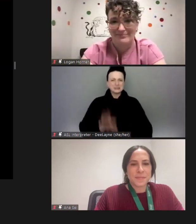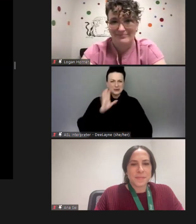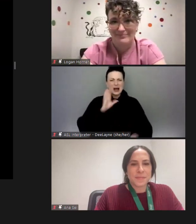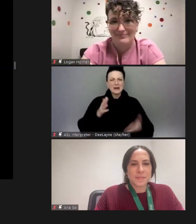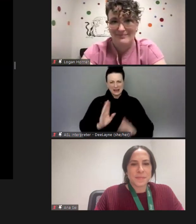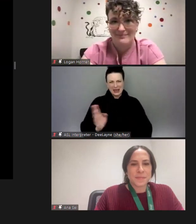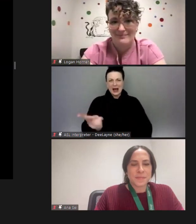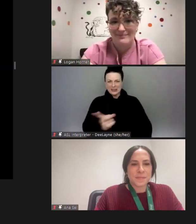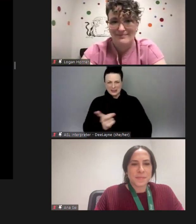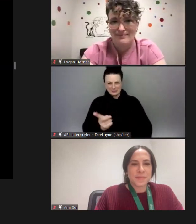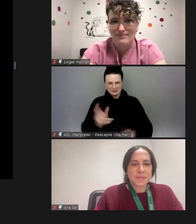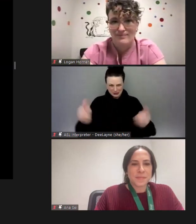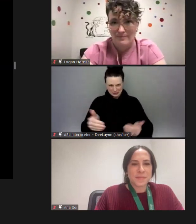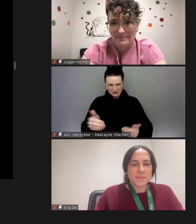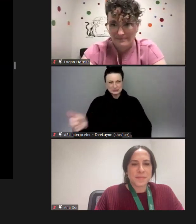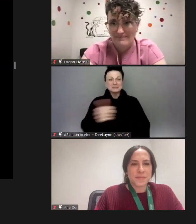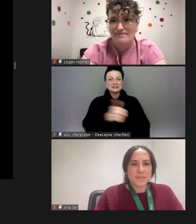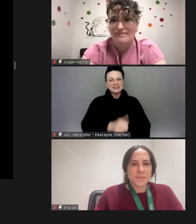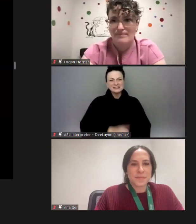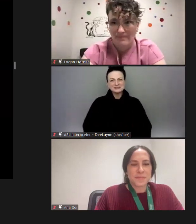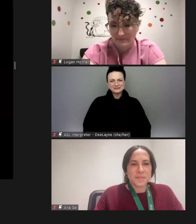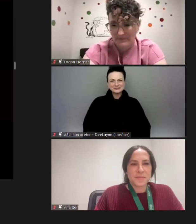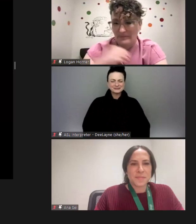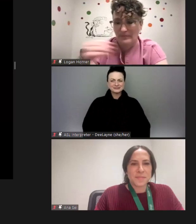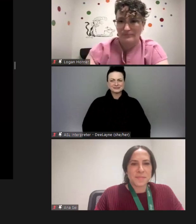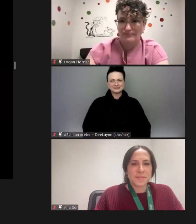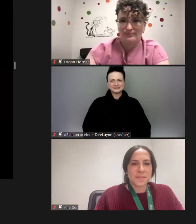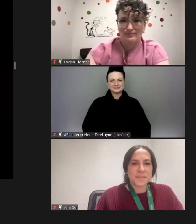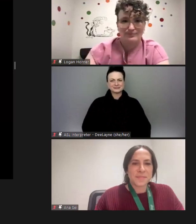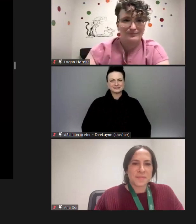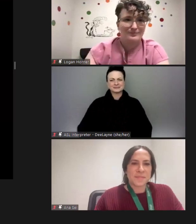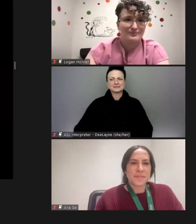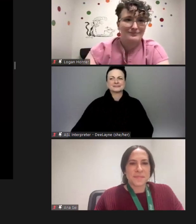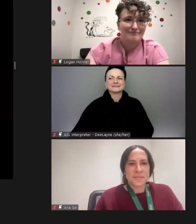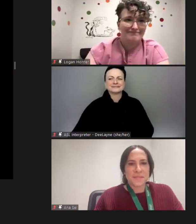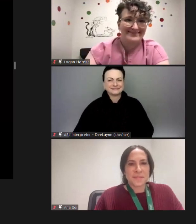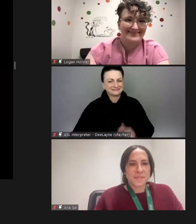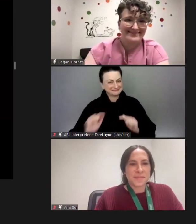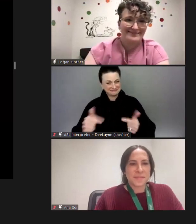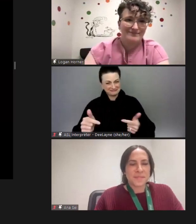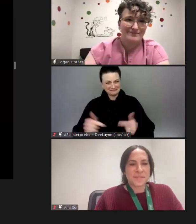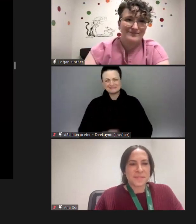introduce